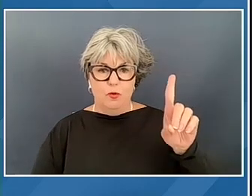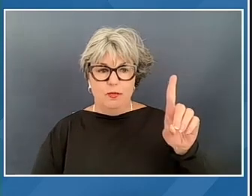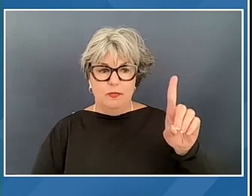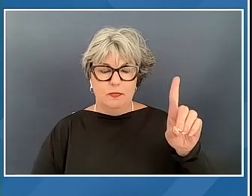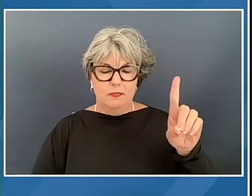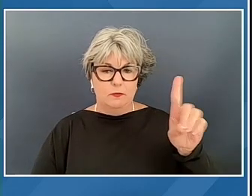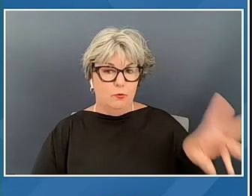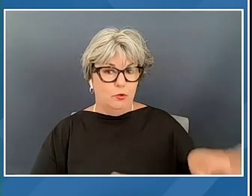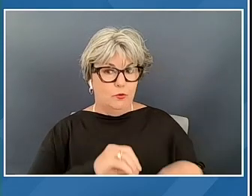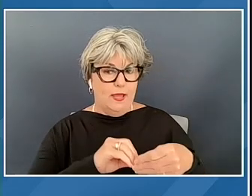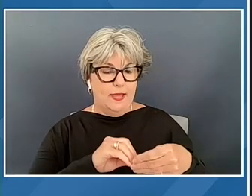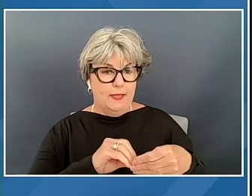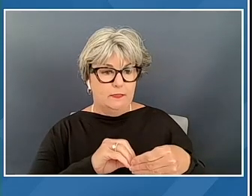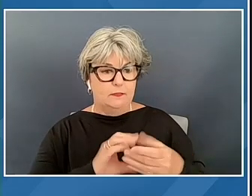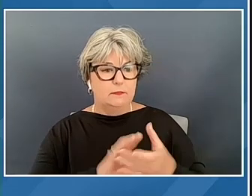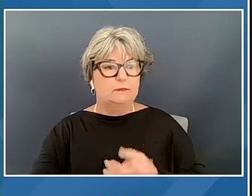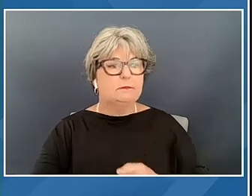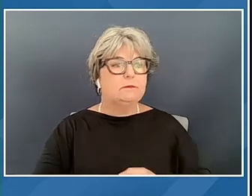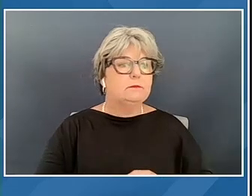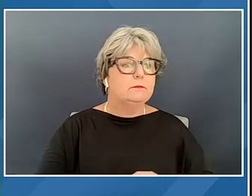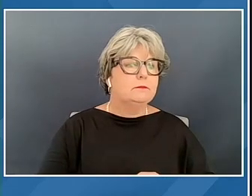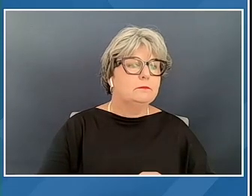Okay. Sarah's got her hand up now.